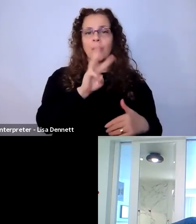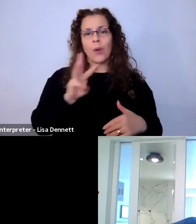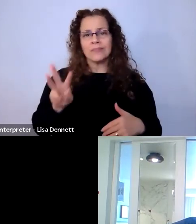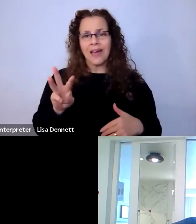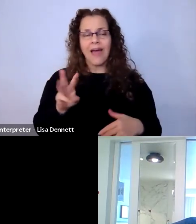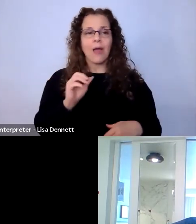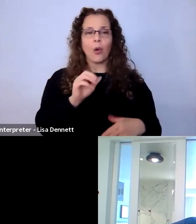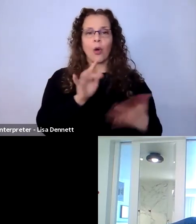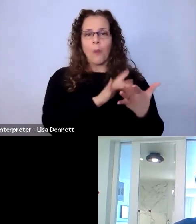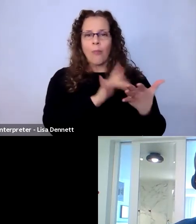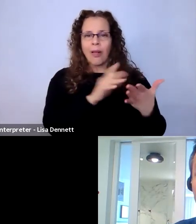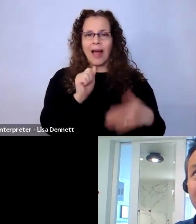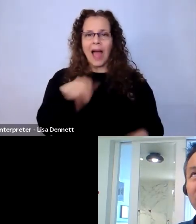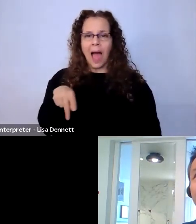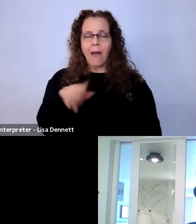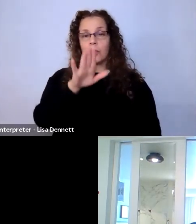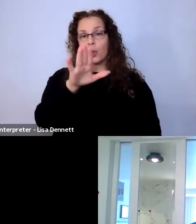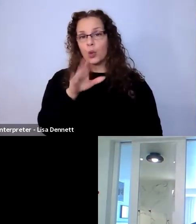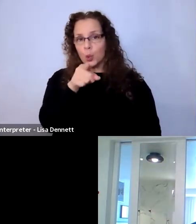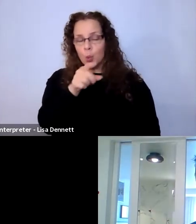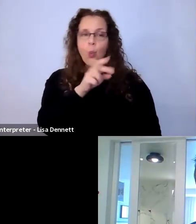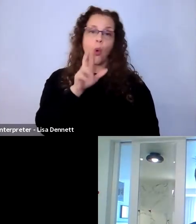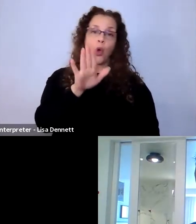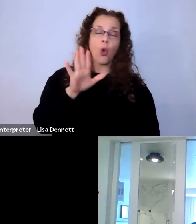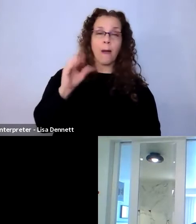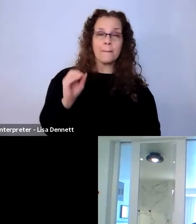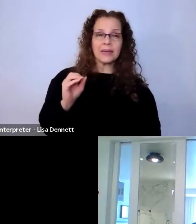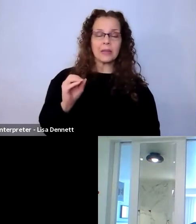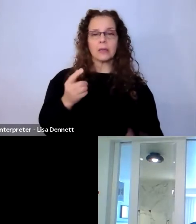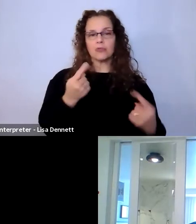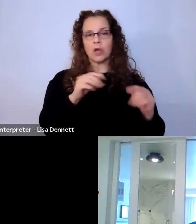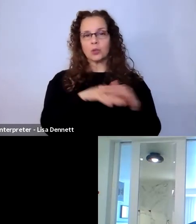or your company is doing just tried to access it with a keyboard only.